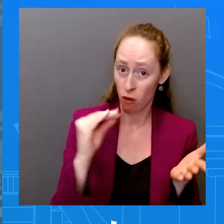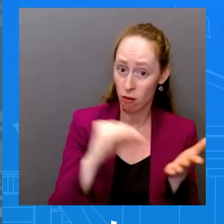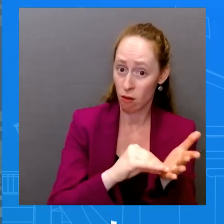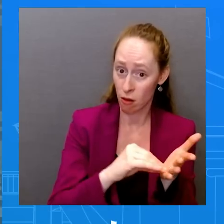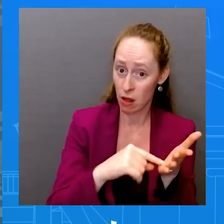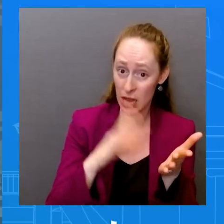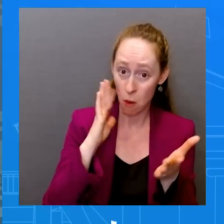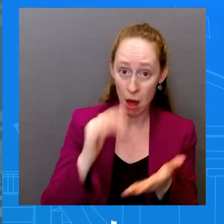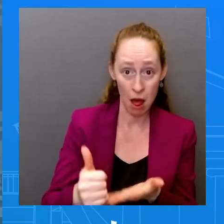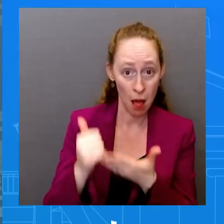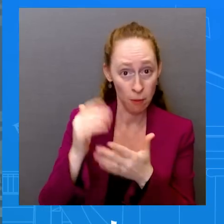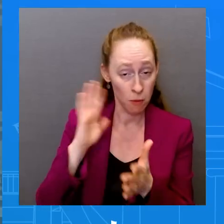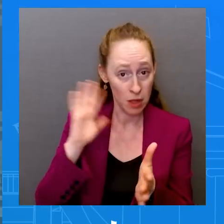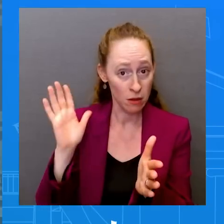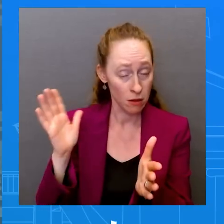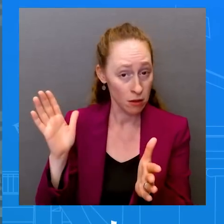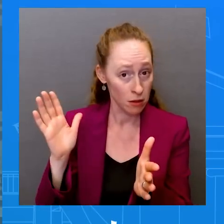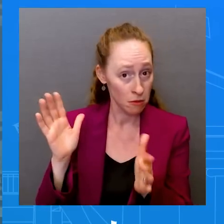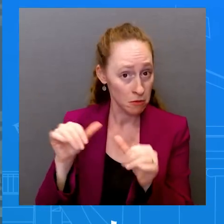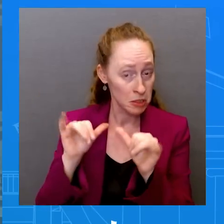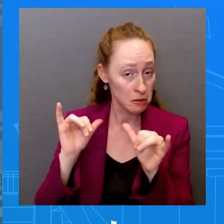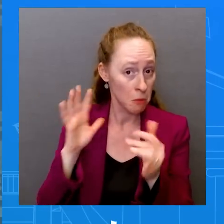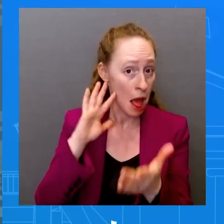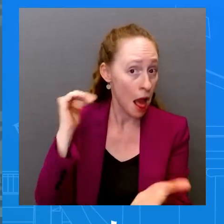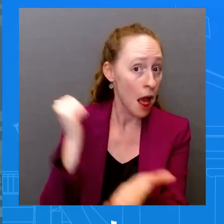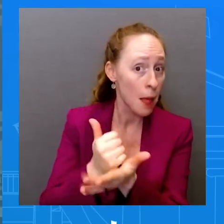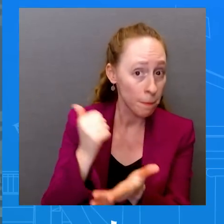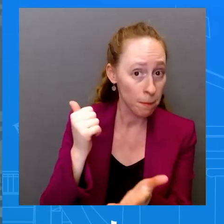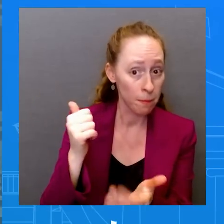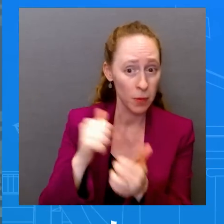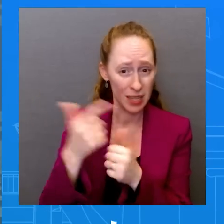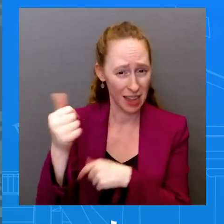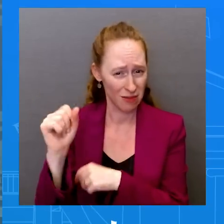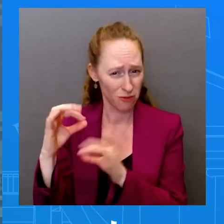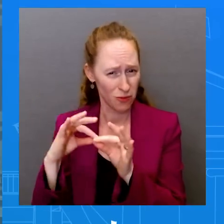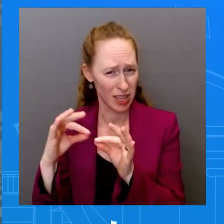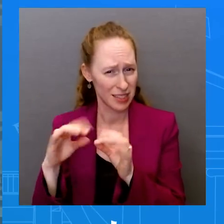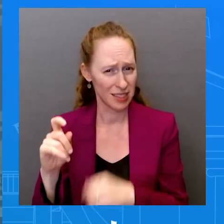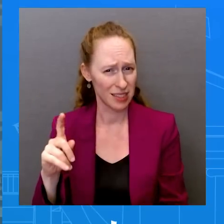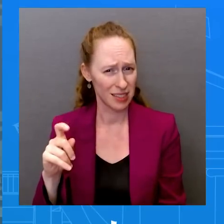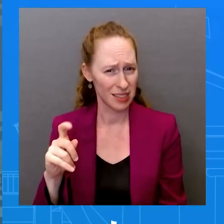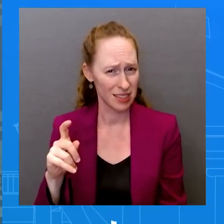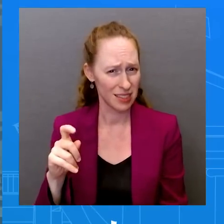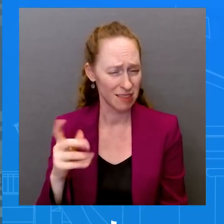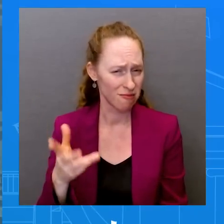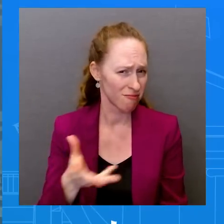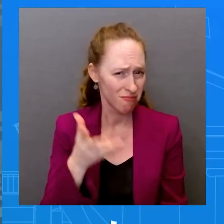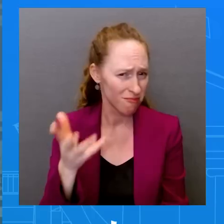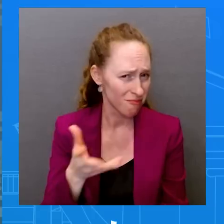we've done the work to see the prices of gas at the pump go down every day this summer --